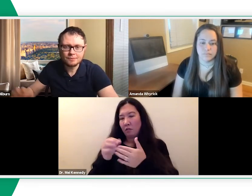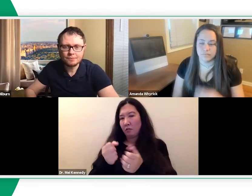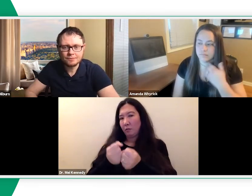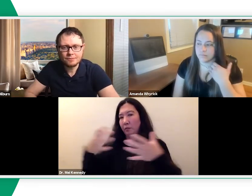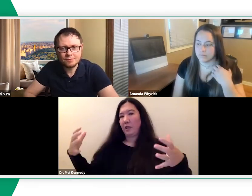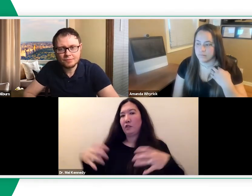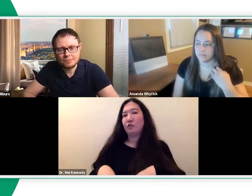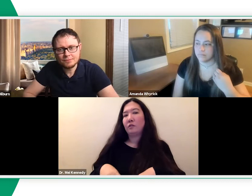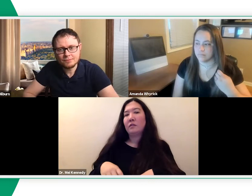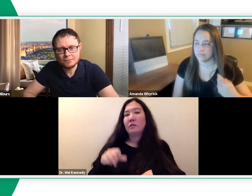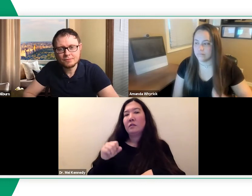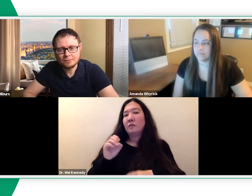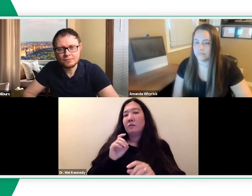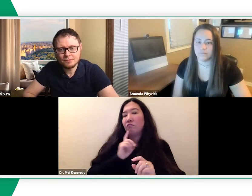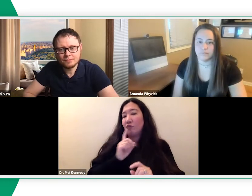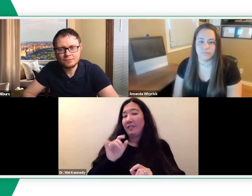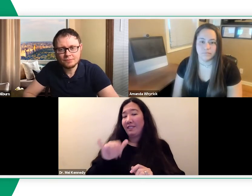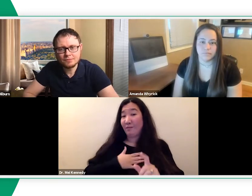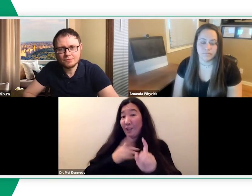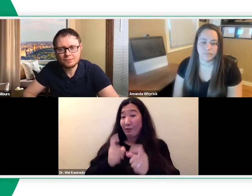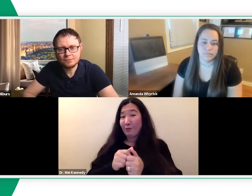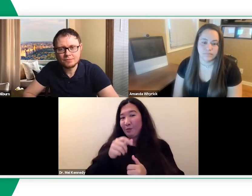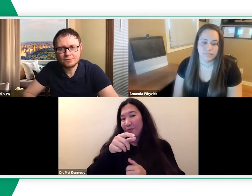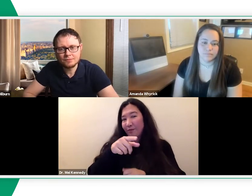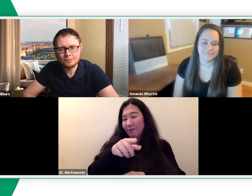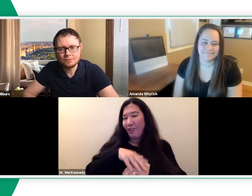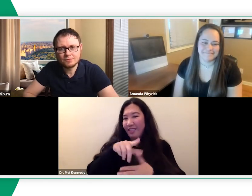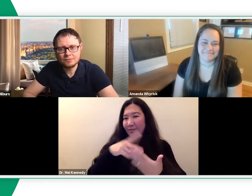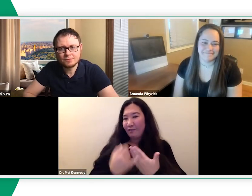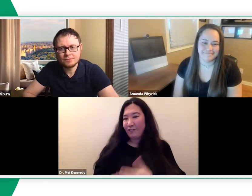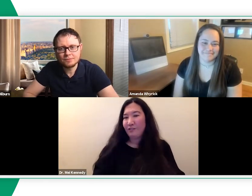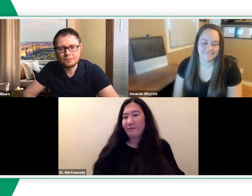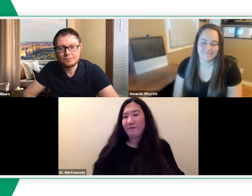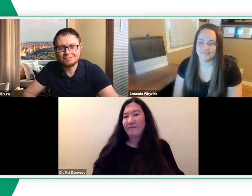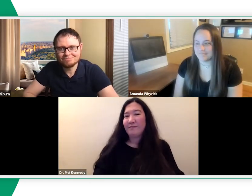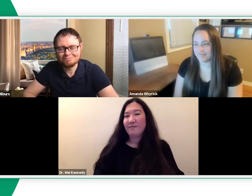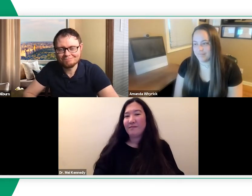fit for that age group. And we were able to expand on the content. So that was my contribution